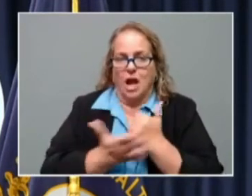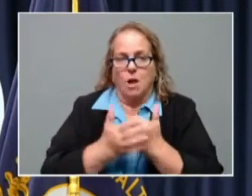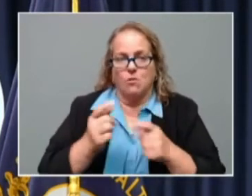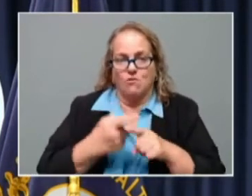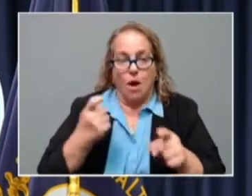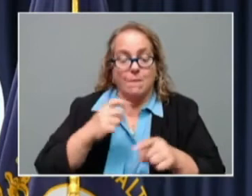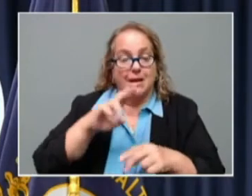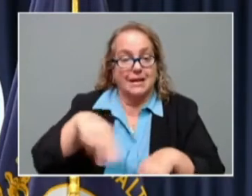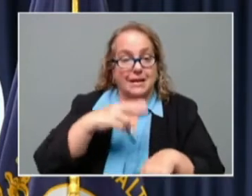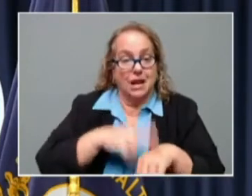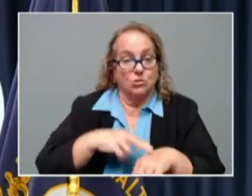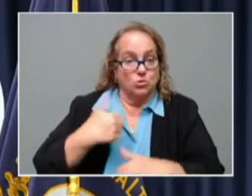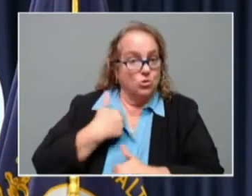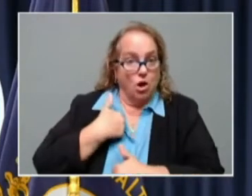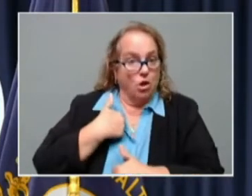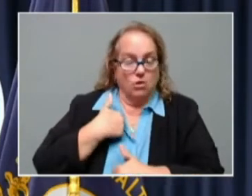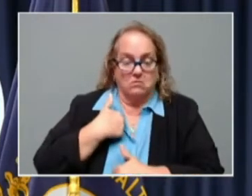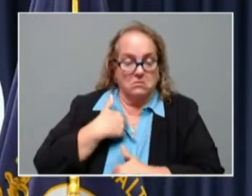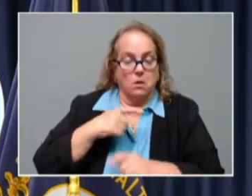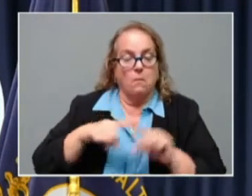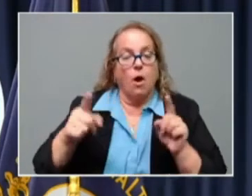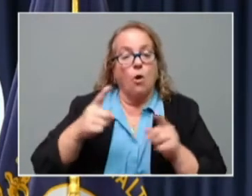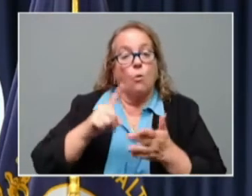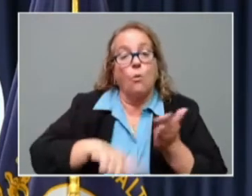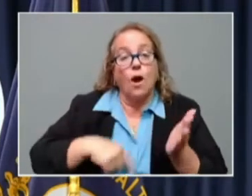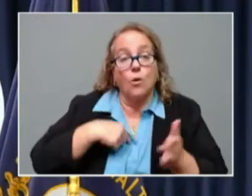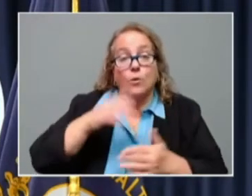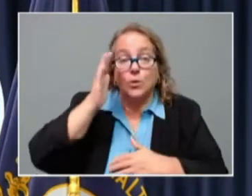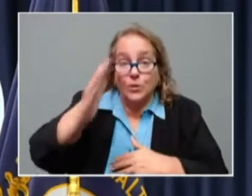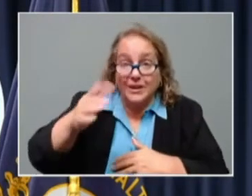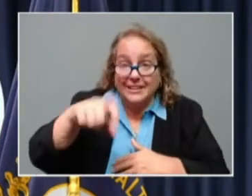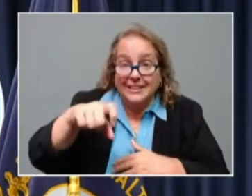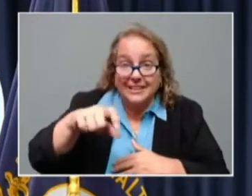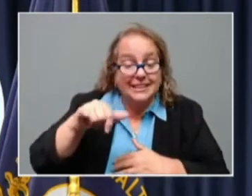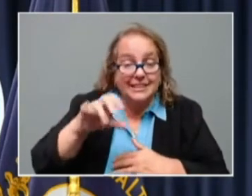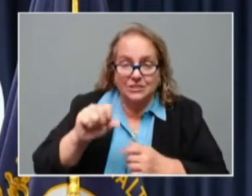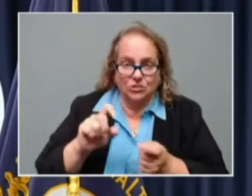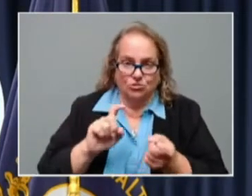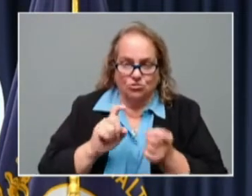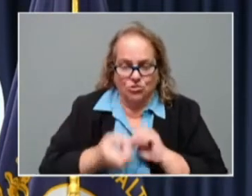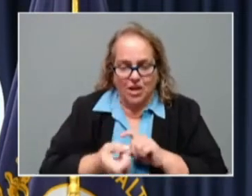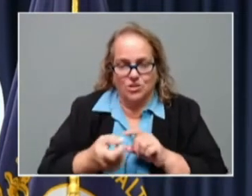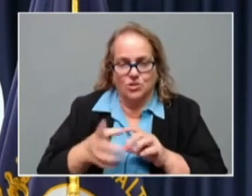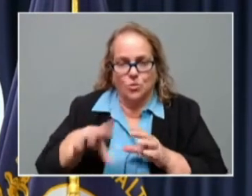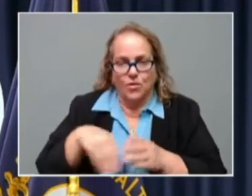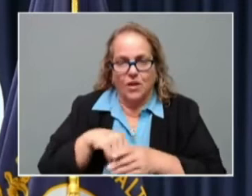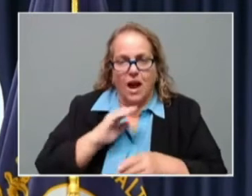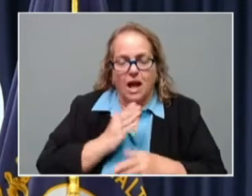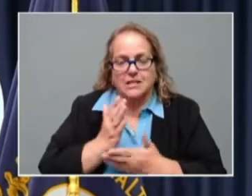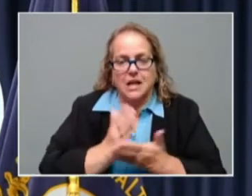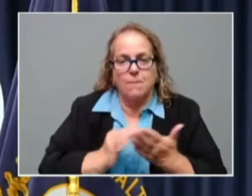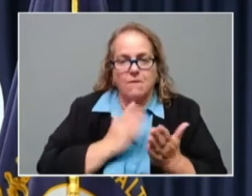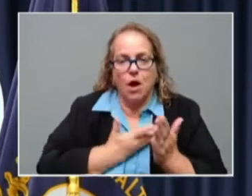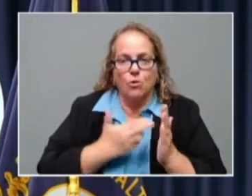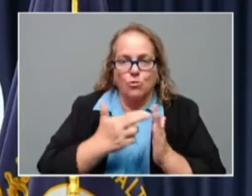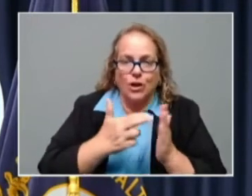our changes, changes in, in some of our regulatory schemes, changes in a number